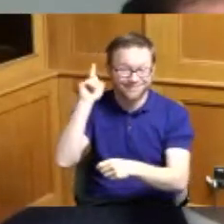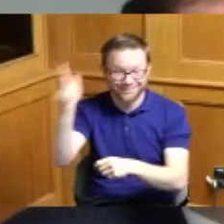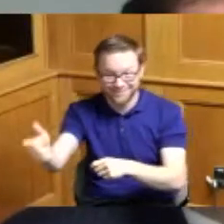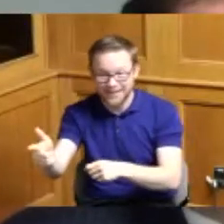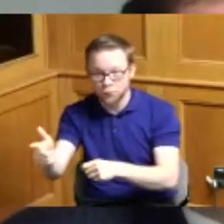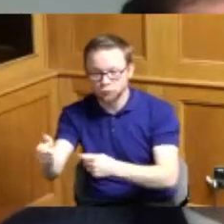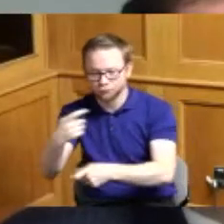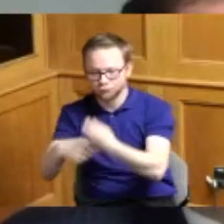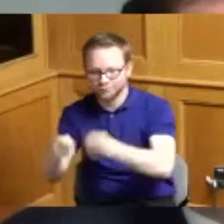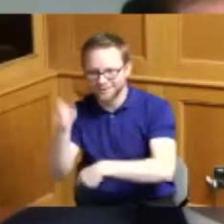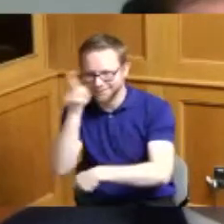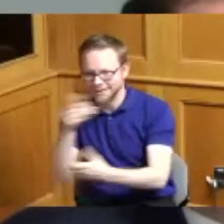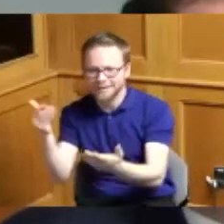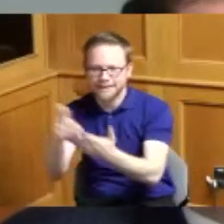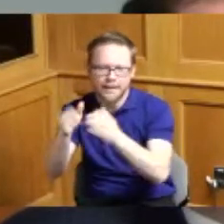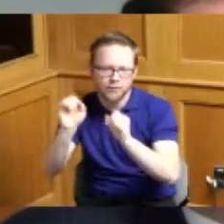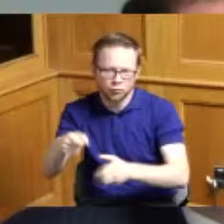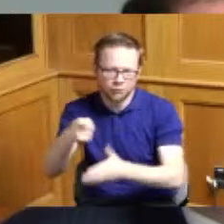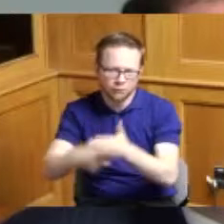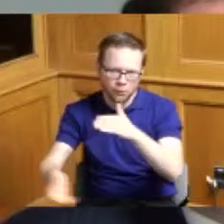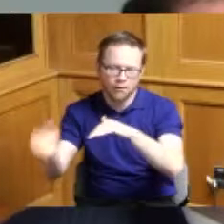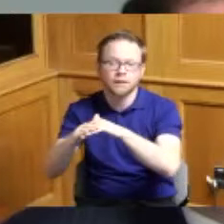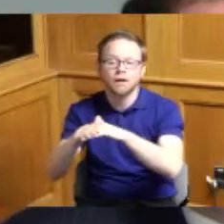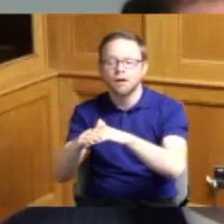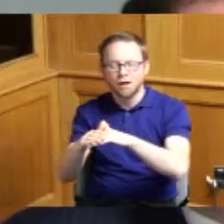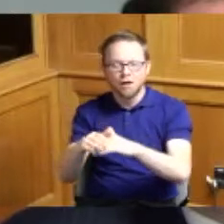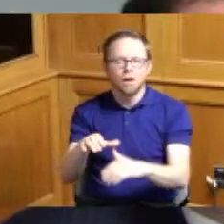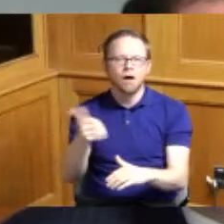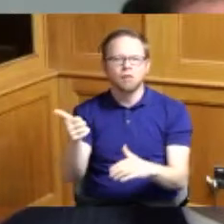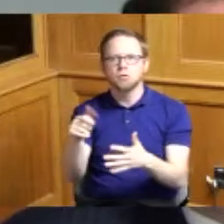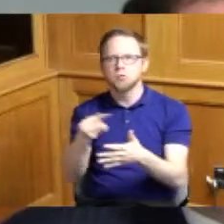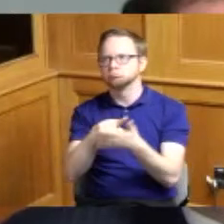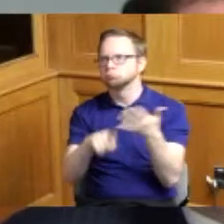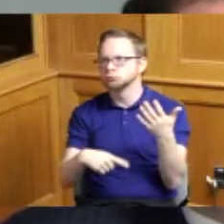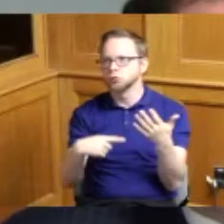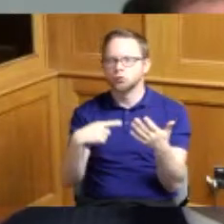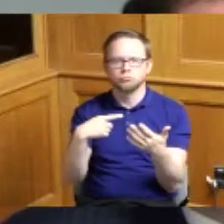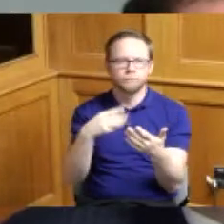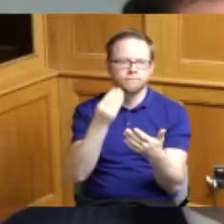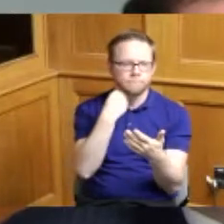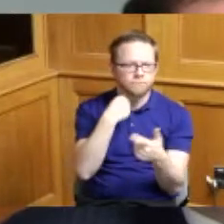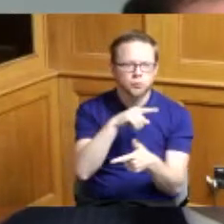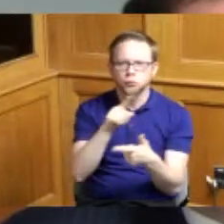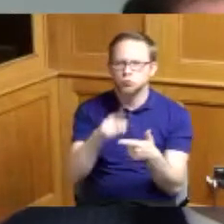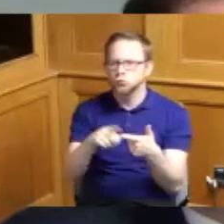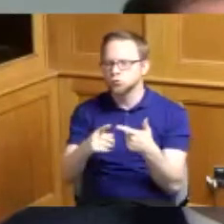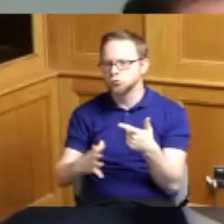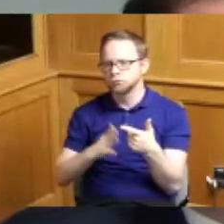the other items that are in there everything from concessions to suites sweet upgrades again what we